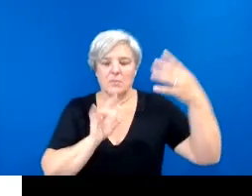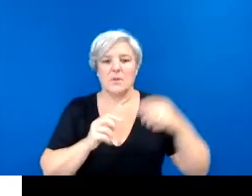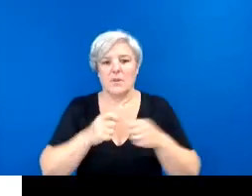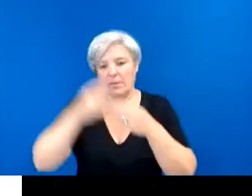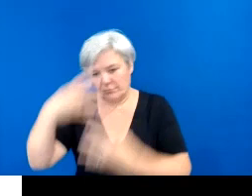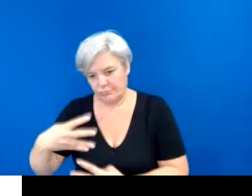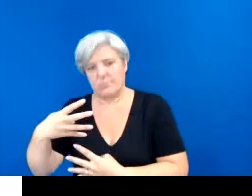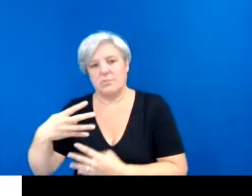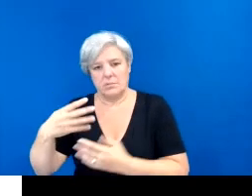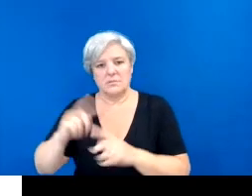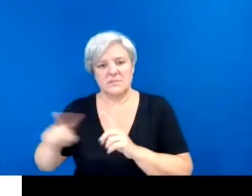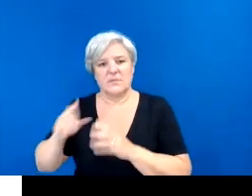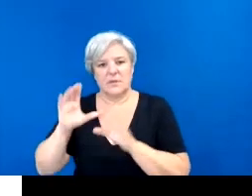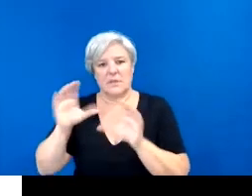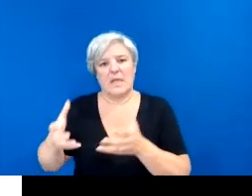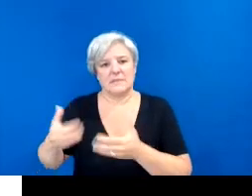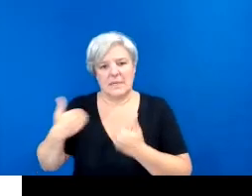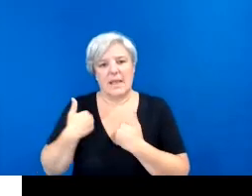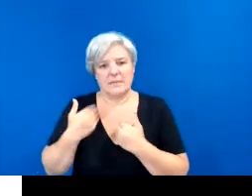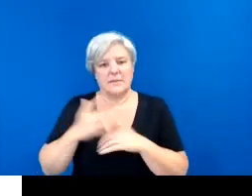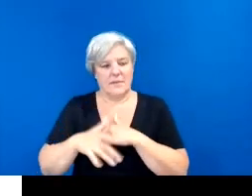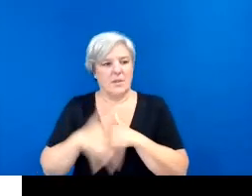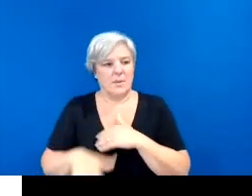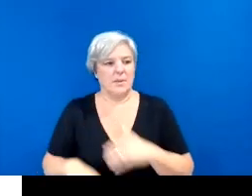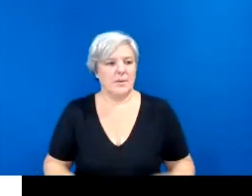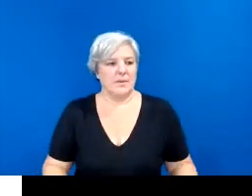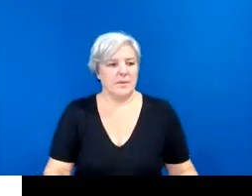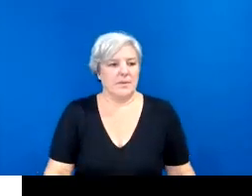the different courses that you can find OER to